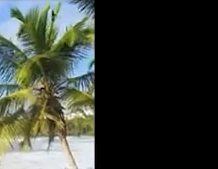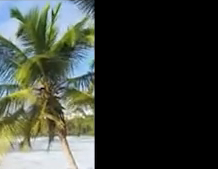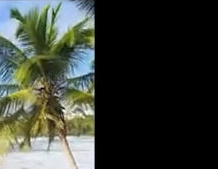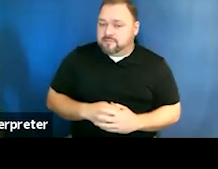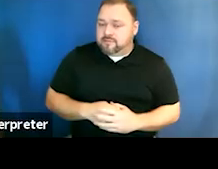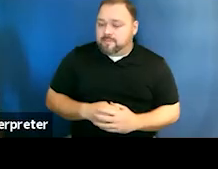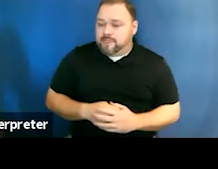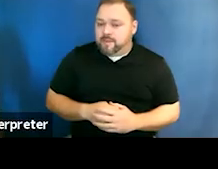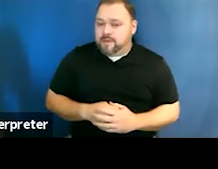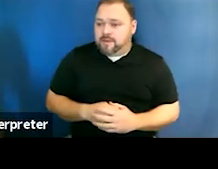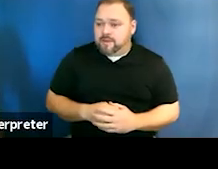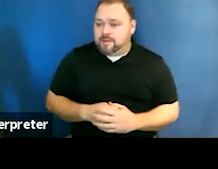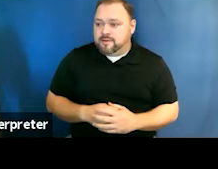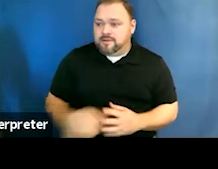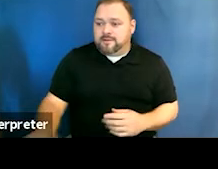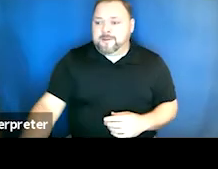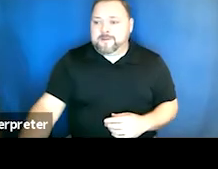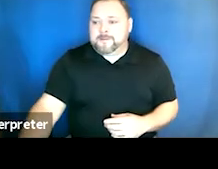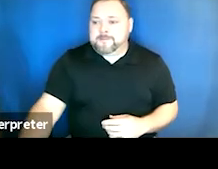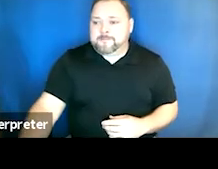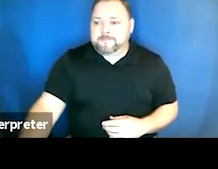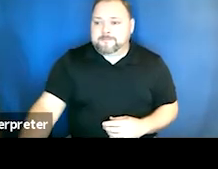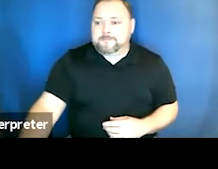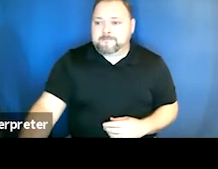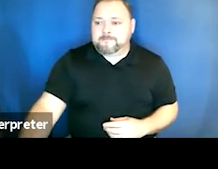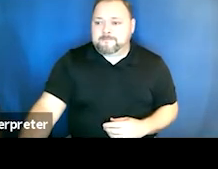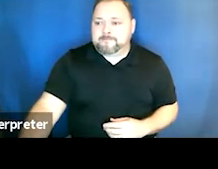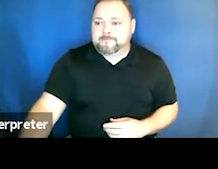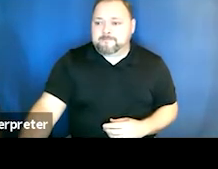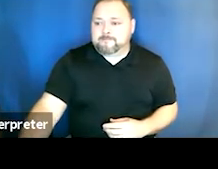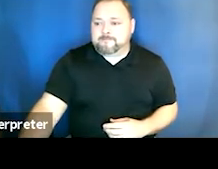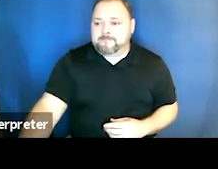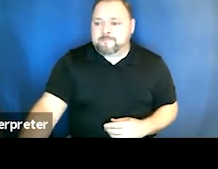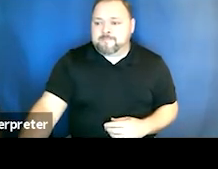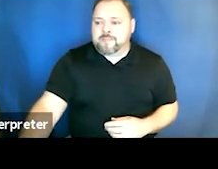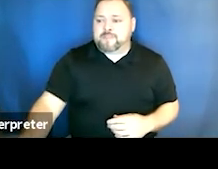show our questions that we will be going through.